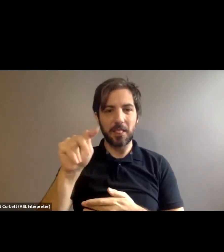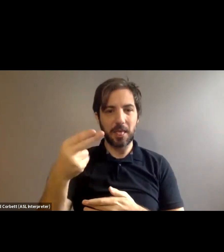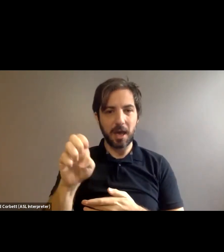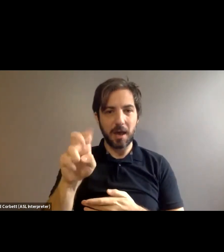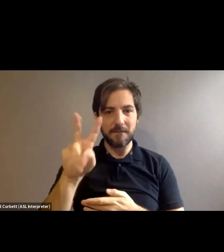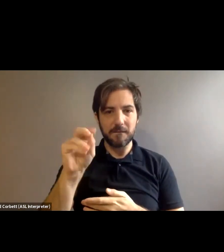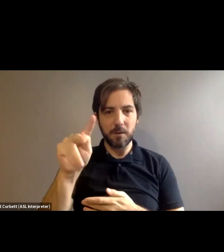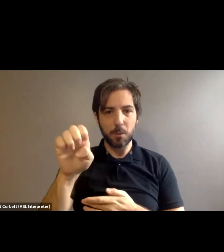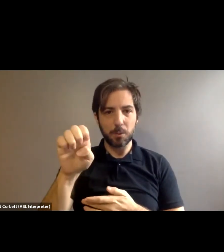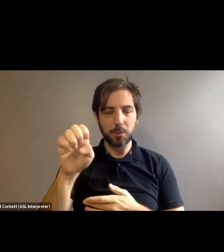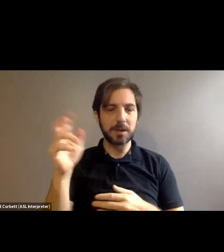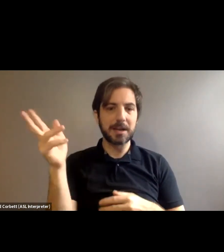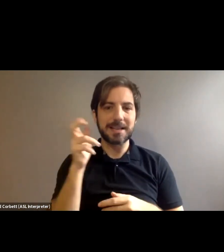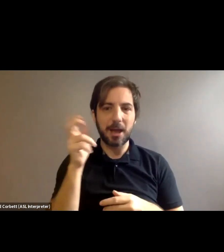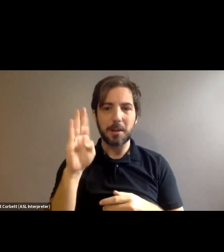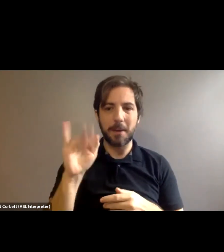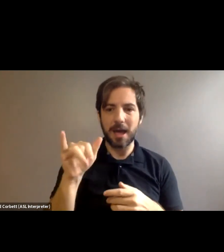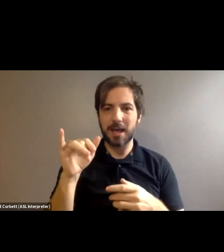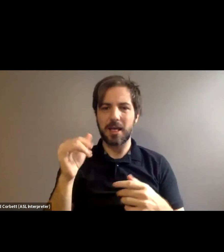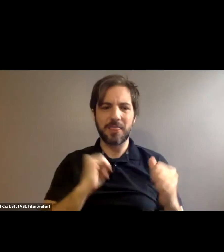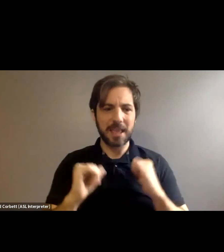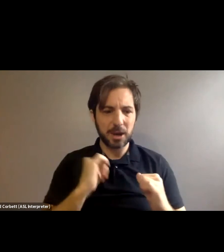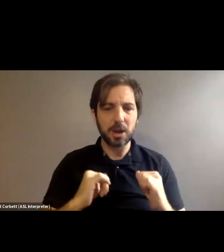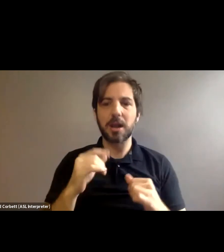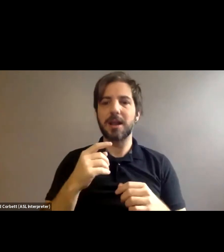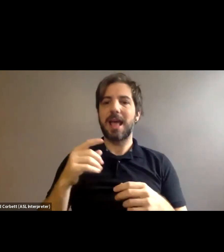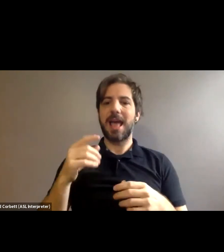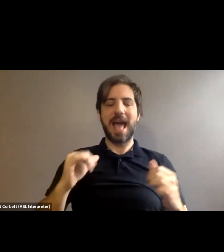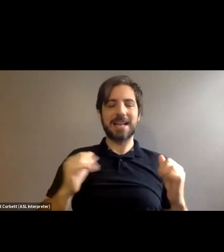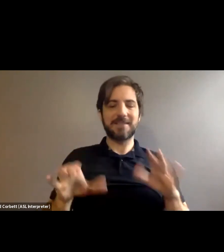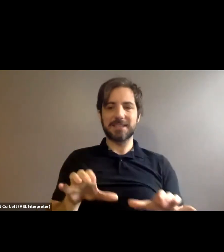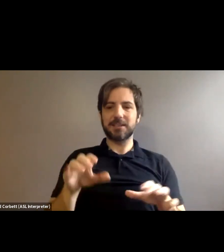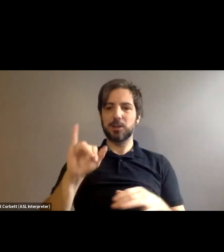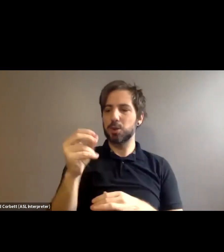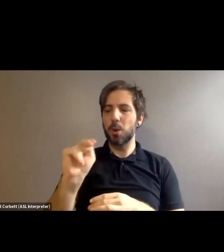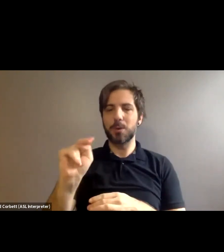Founded by theater artist and social activist Joan Lipkin and co-produced by Ashley L Tate,